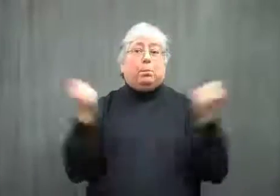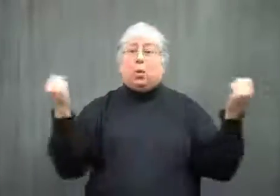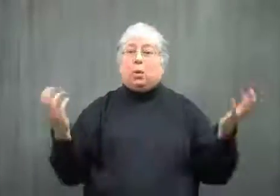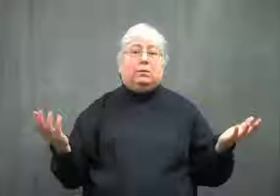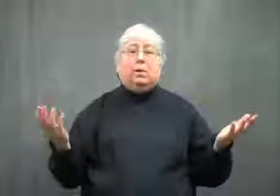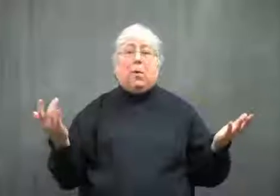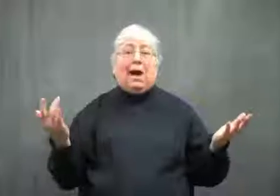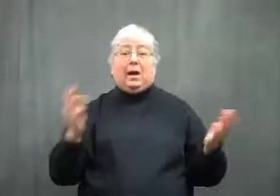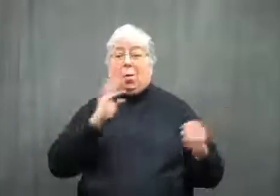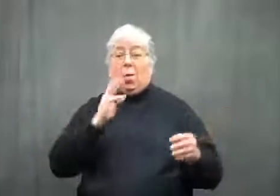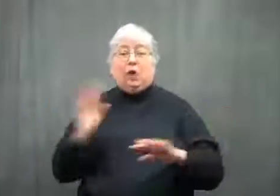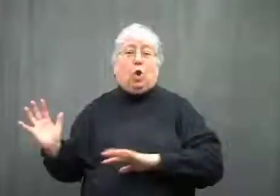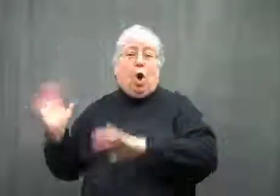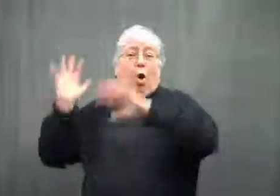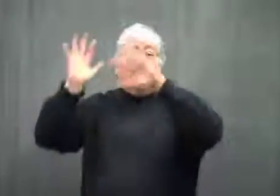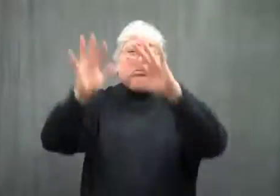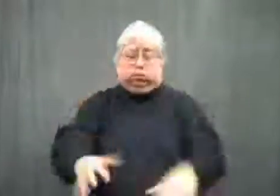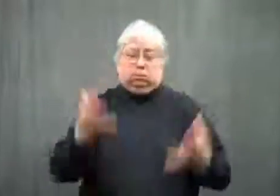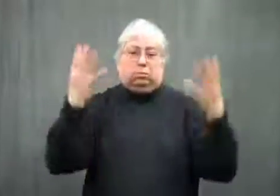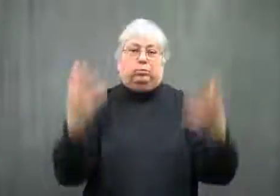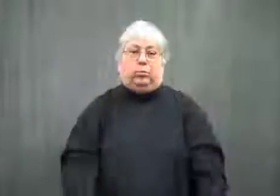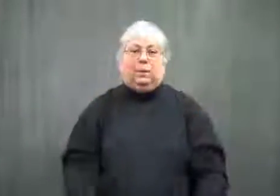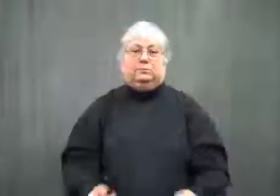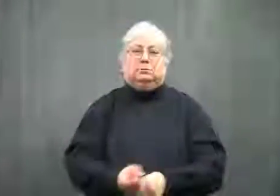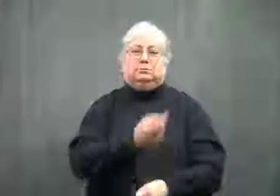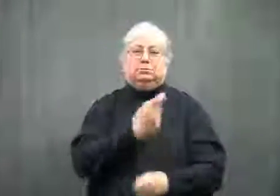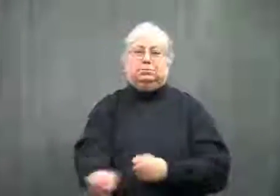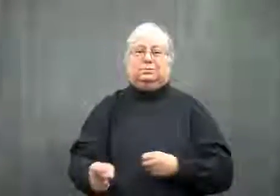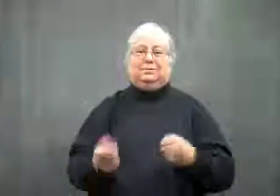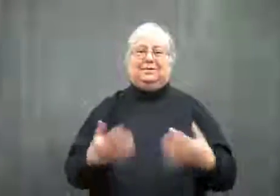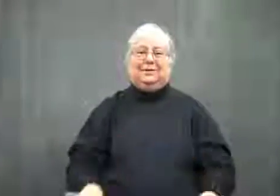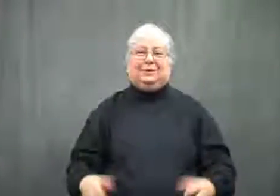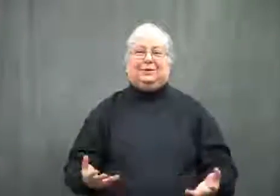Water from the tsunami inundated them and they malfunctioned.